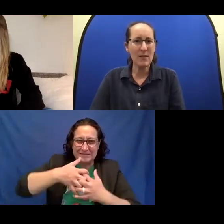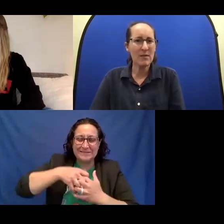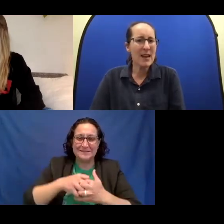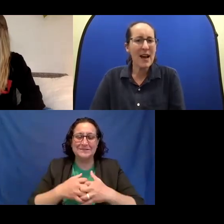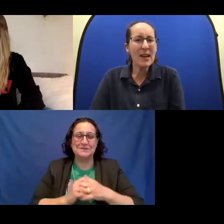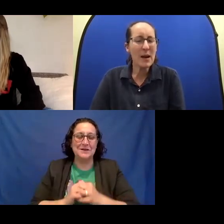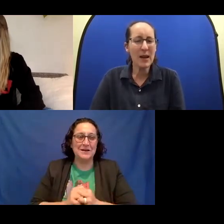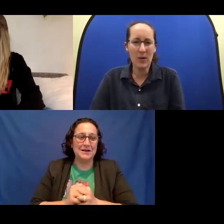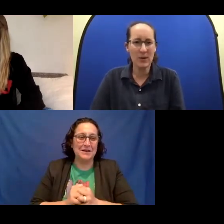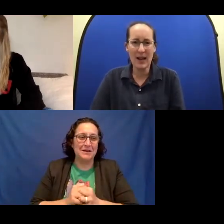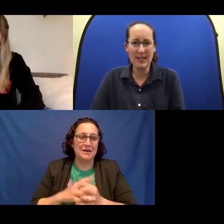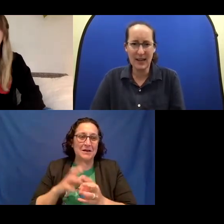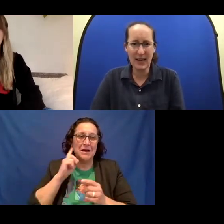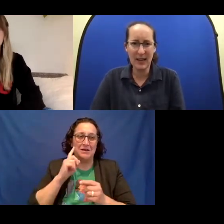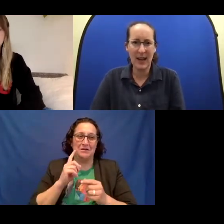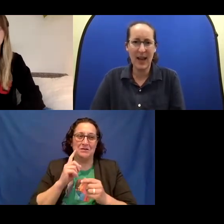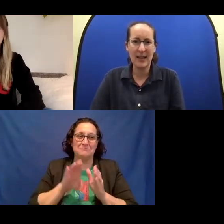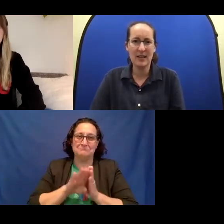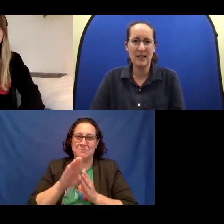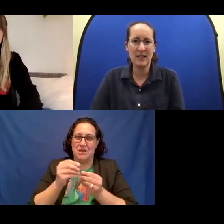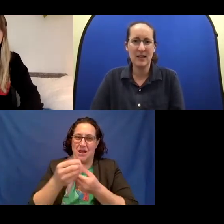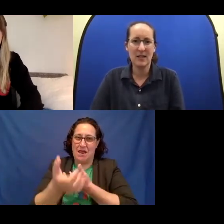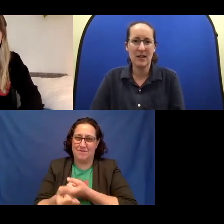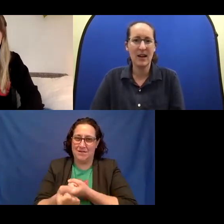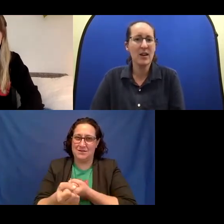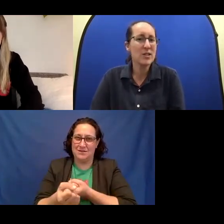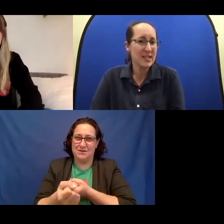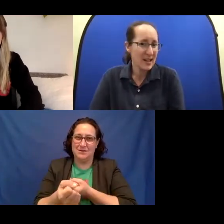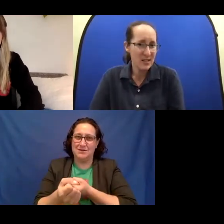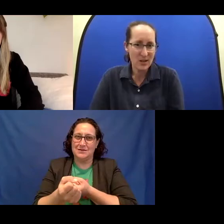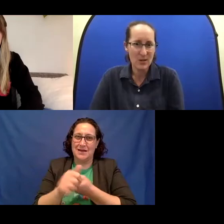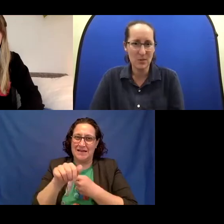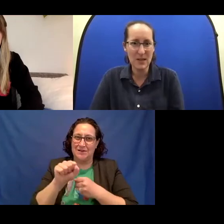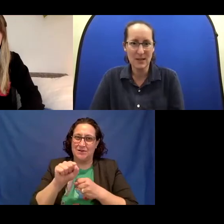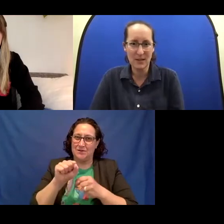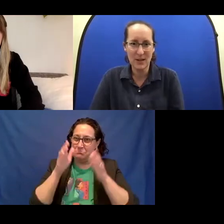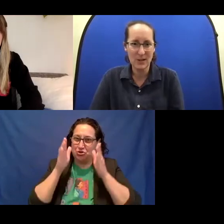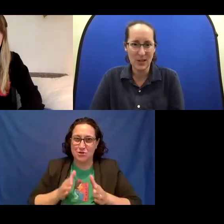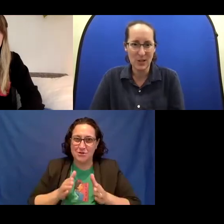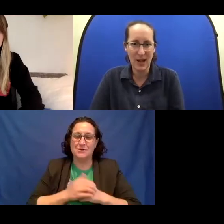navigate my own identity and understand those pieces of intersectionality,